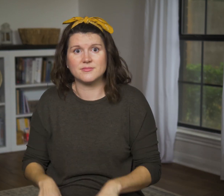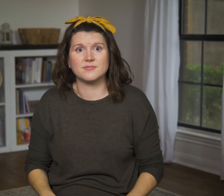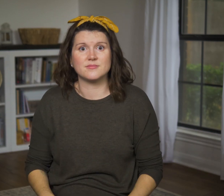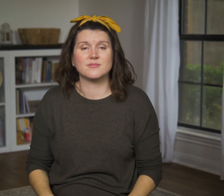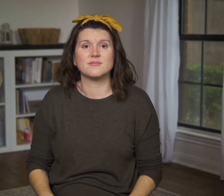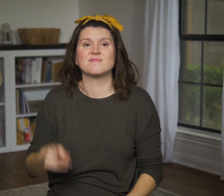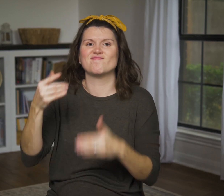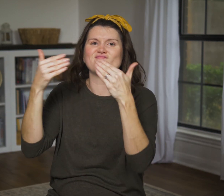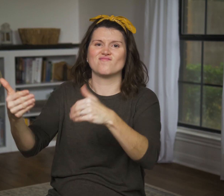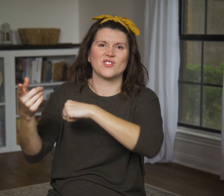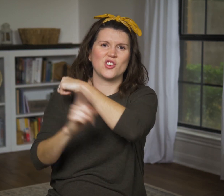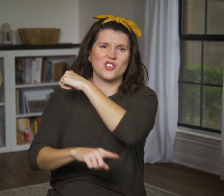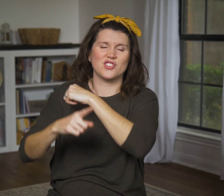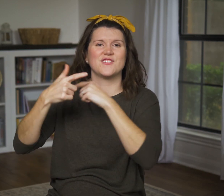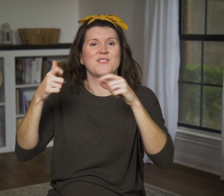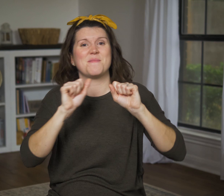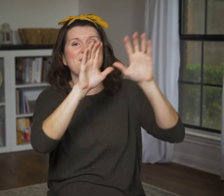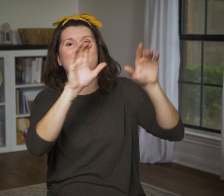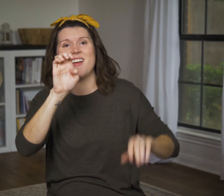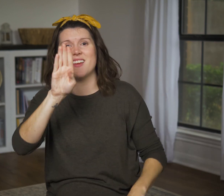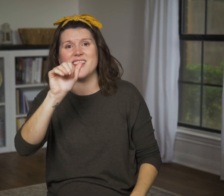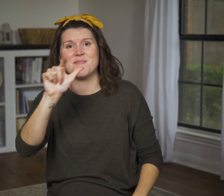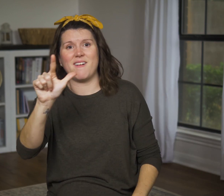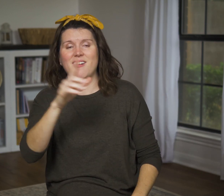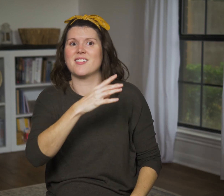speaking the curses from Mount Ebal